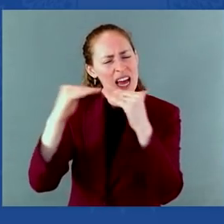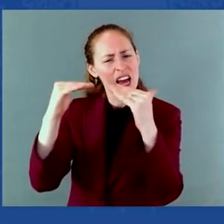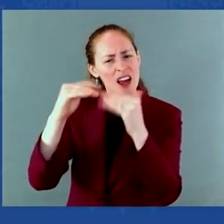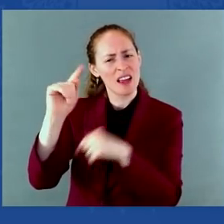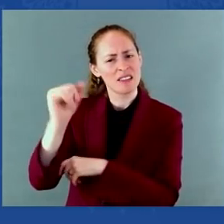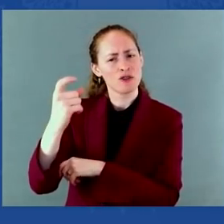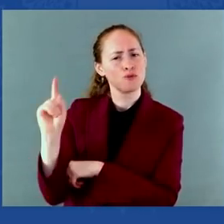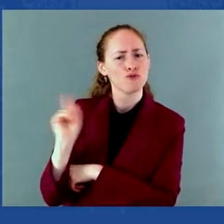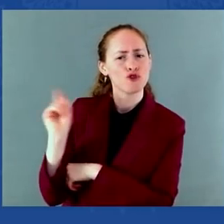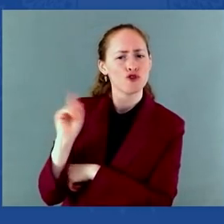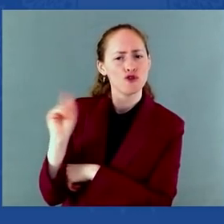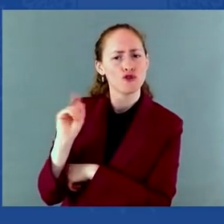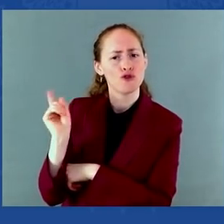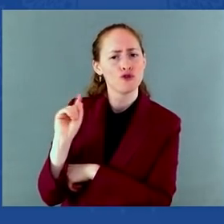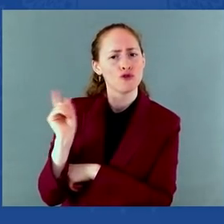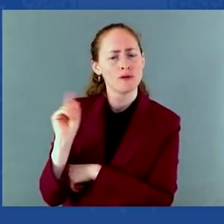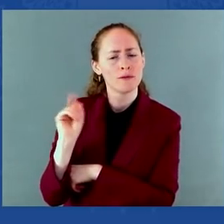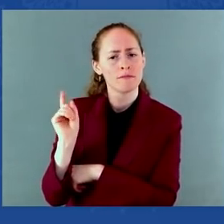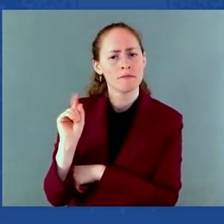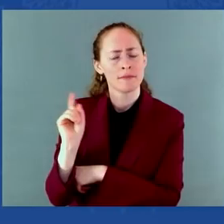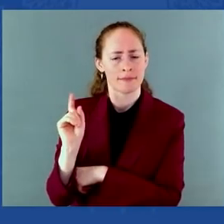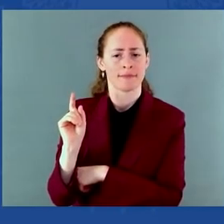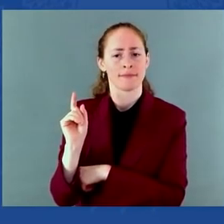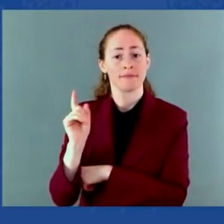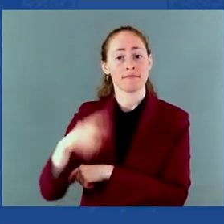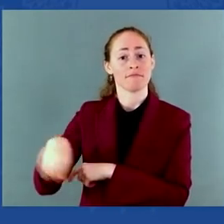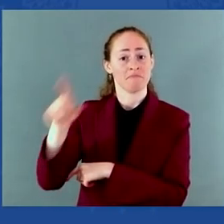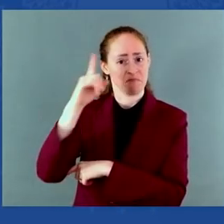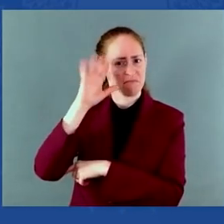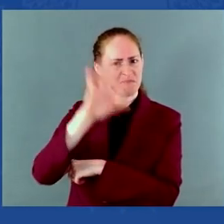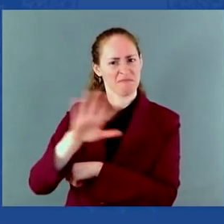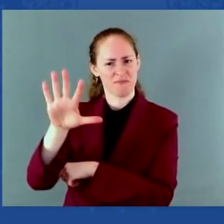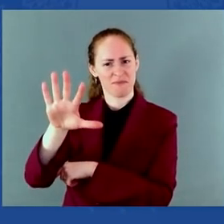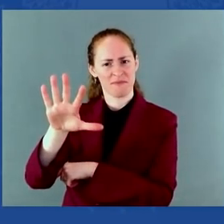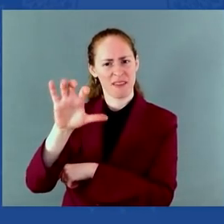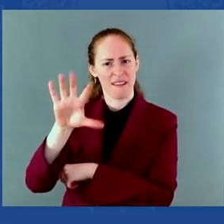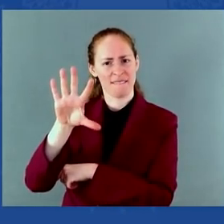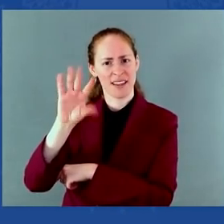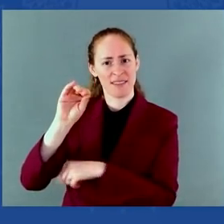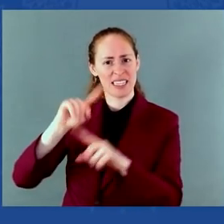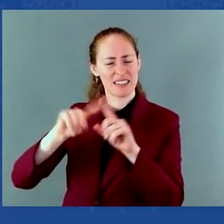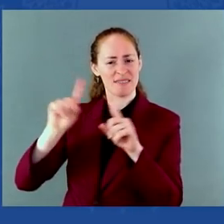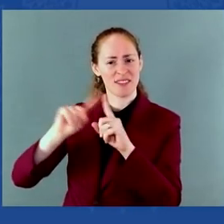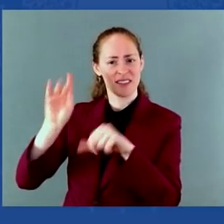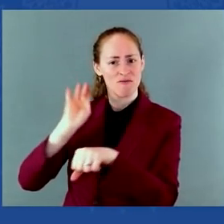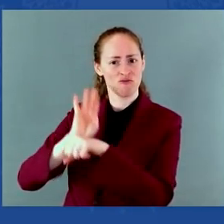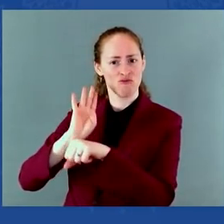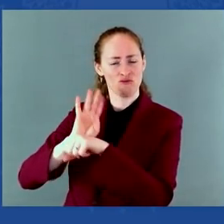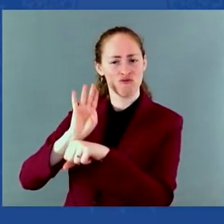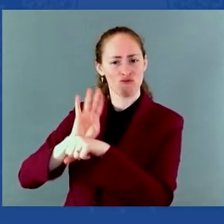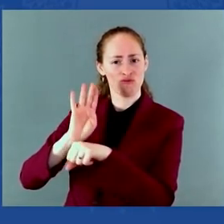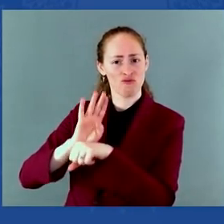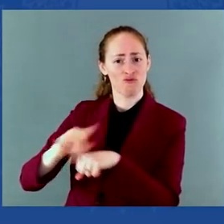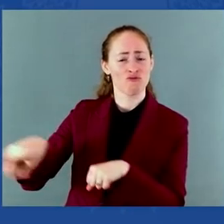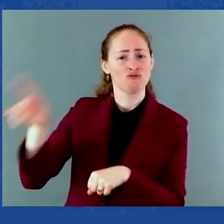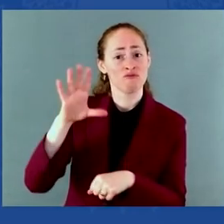five hundred and fifty corporations in the Fortune 500 -- guess what? -- I misspoke.